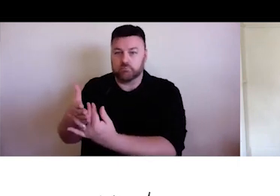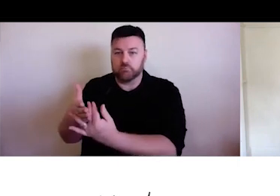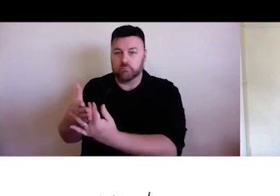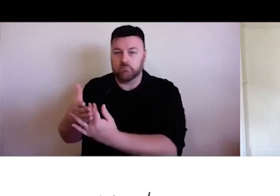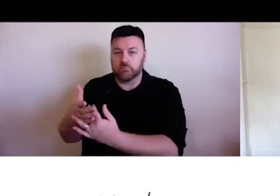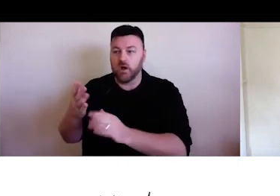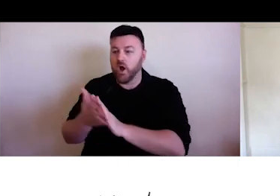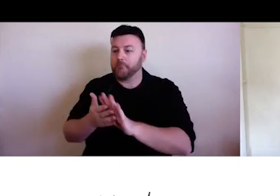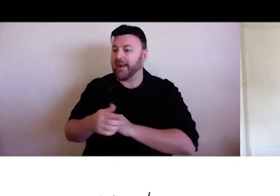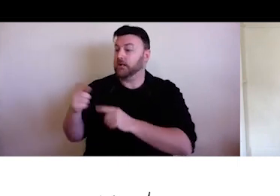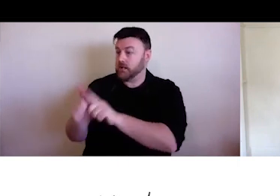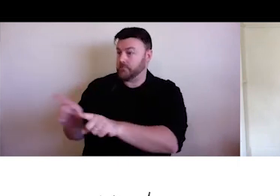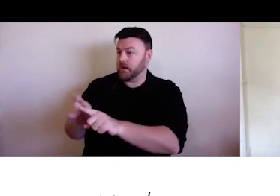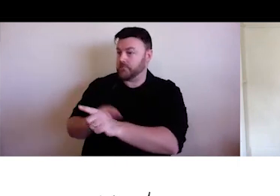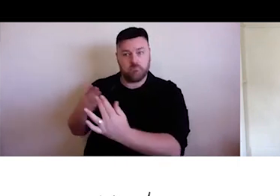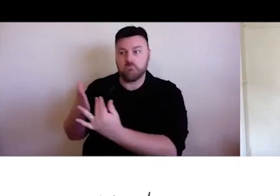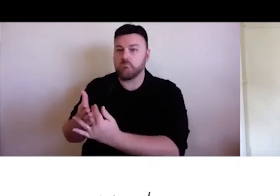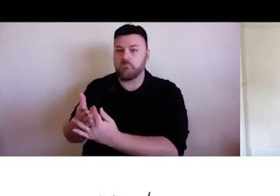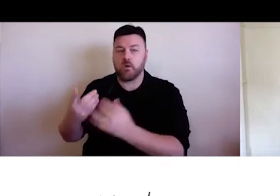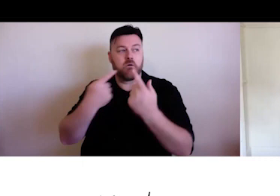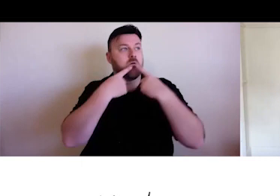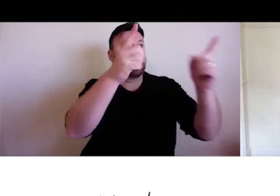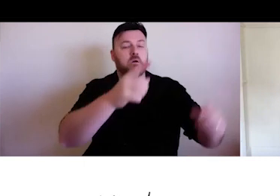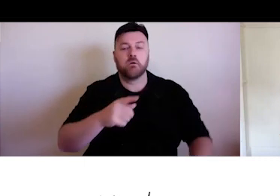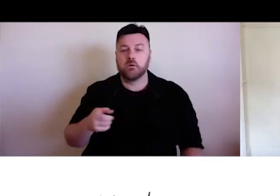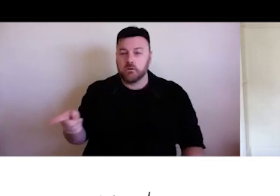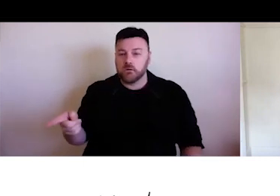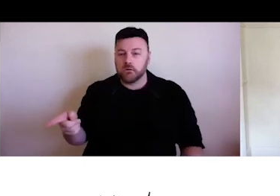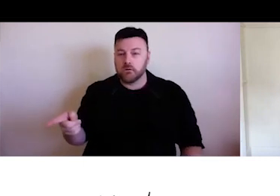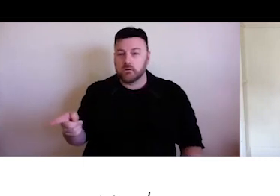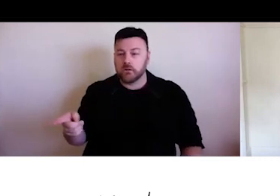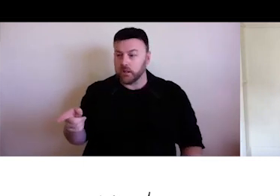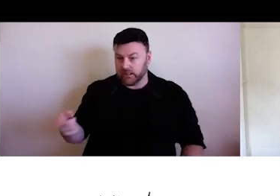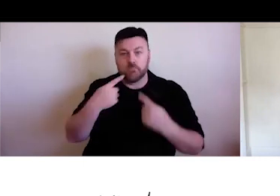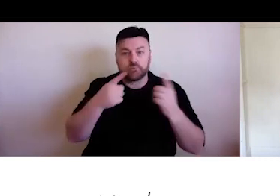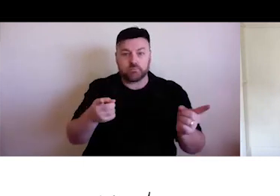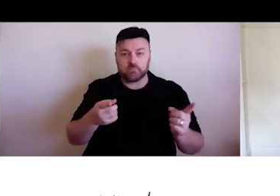disruption, his innovation, his blowing the whistle was squashed. I